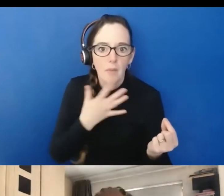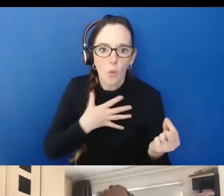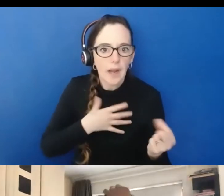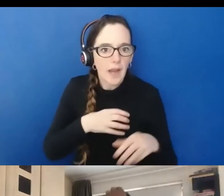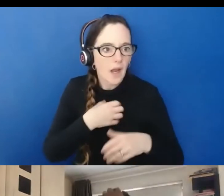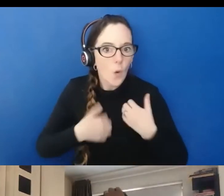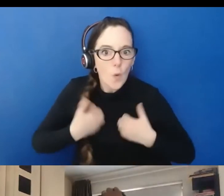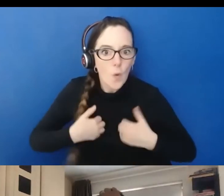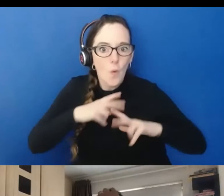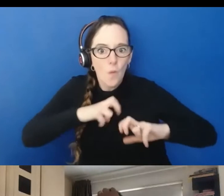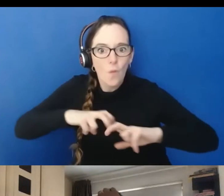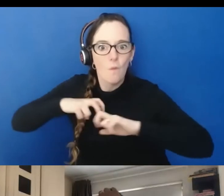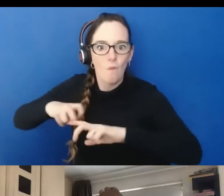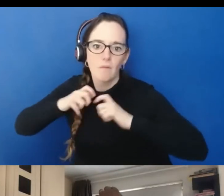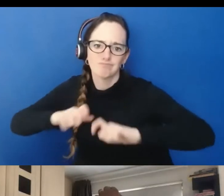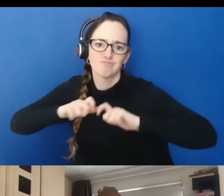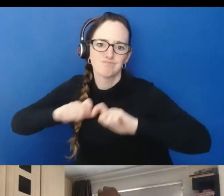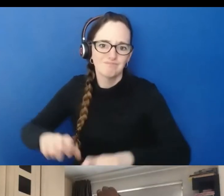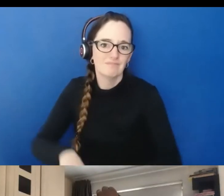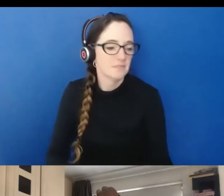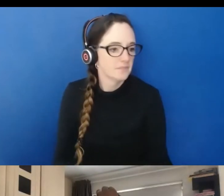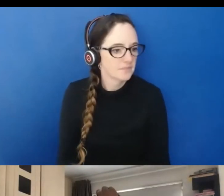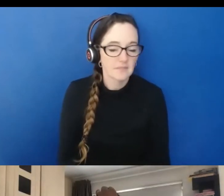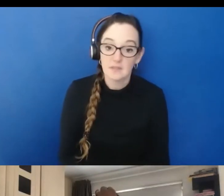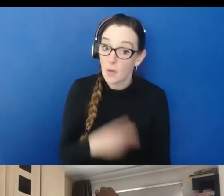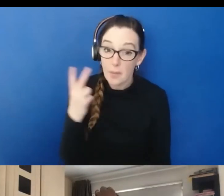Thanks, Soledad. Hearing both of you talk there's a couple